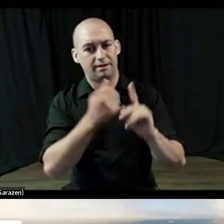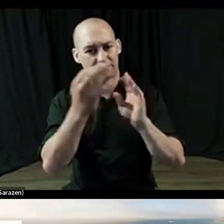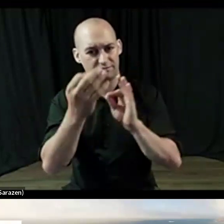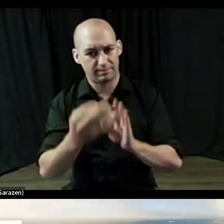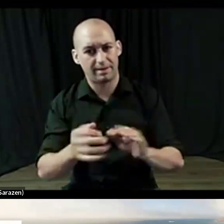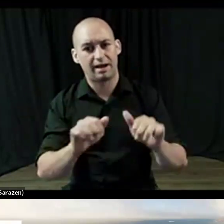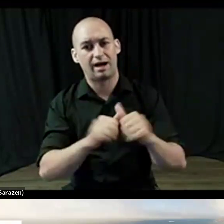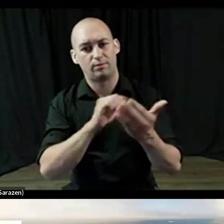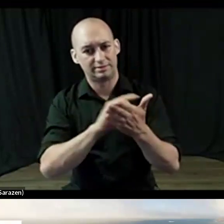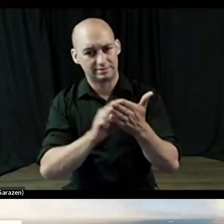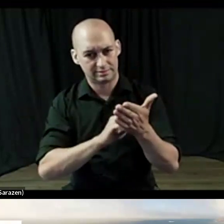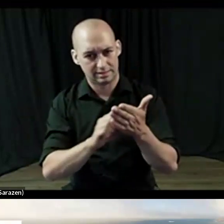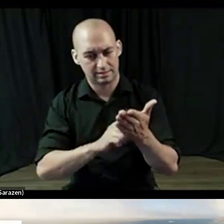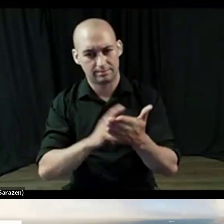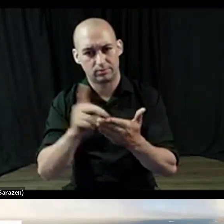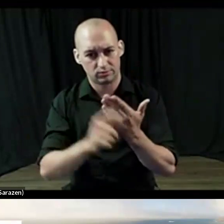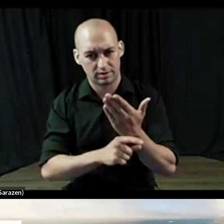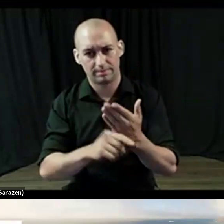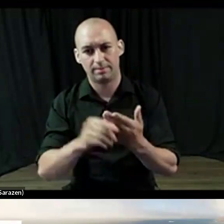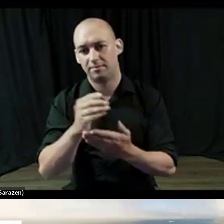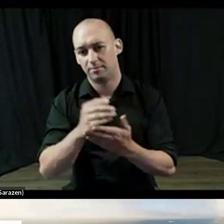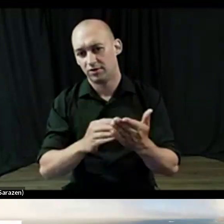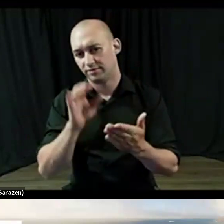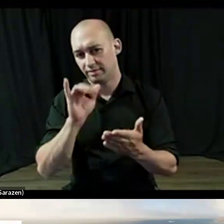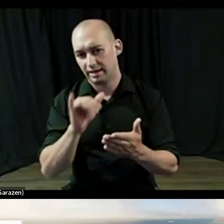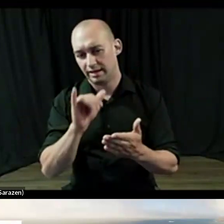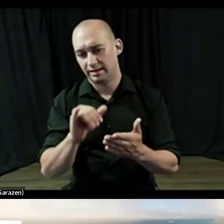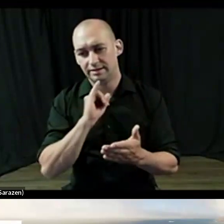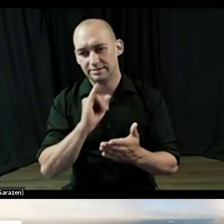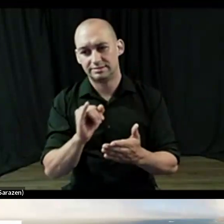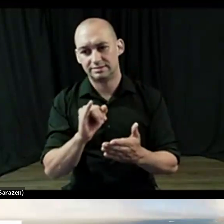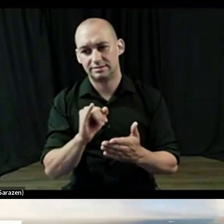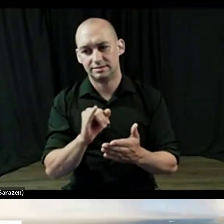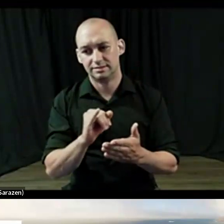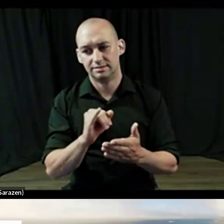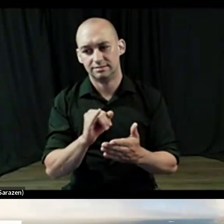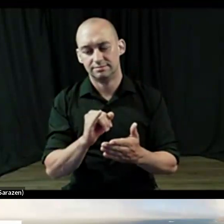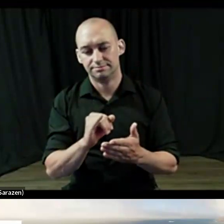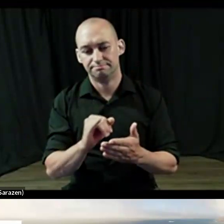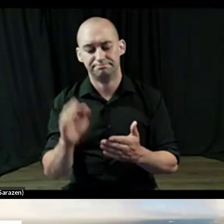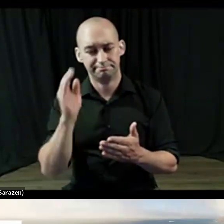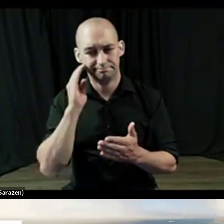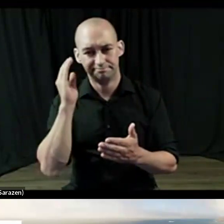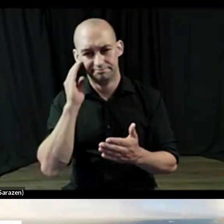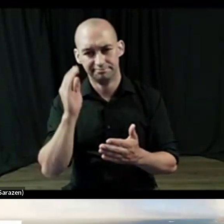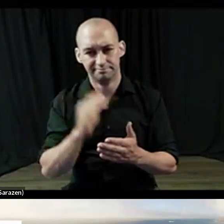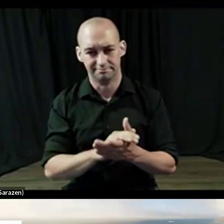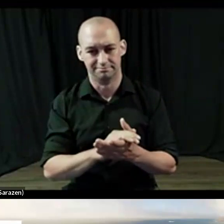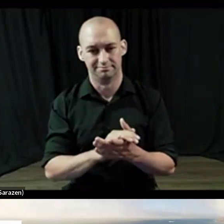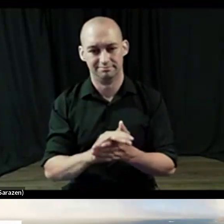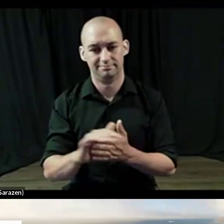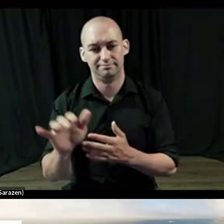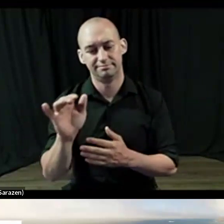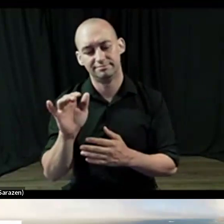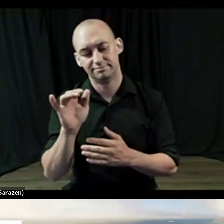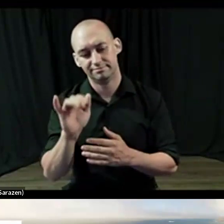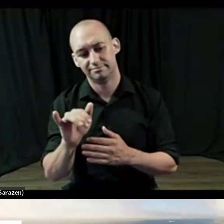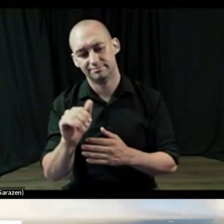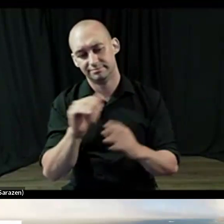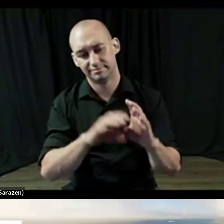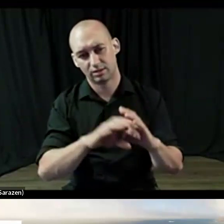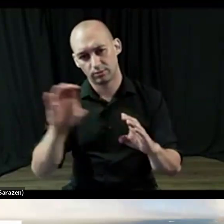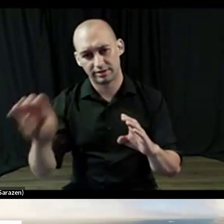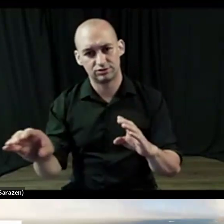And you know, part of that is, you know, you know, the allocation criteria. If we, you know,